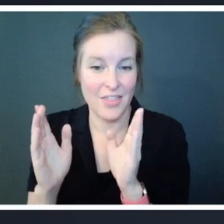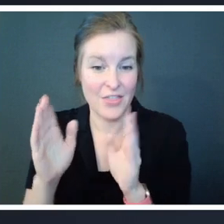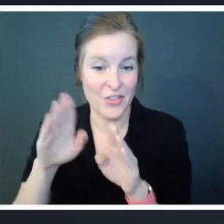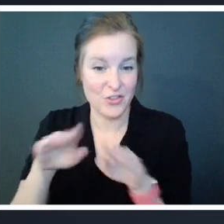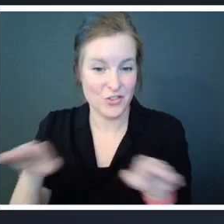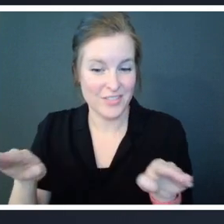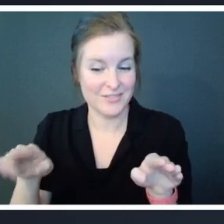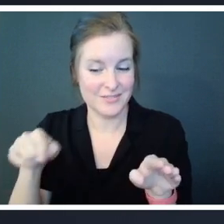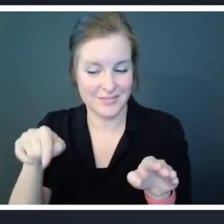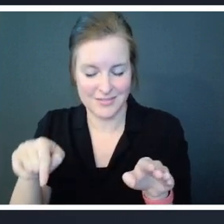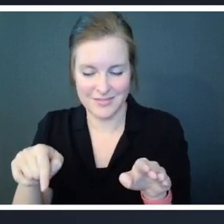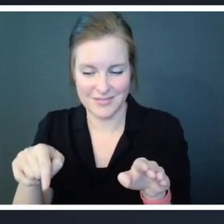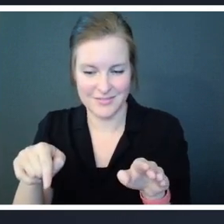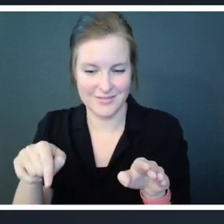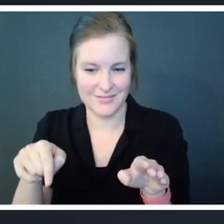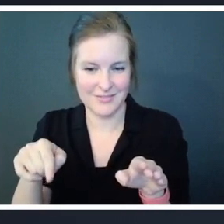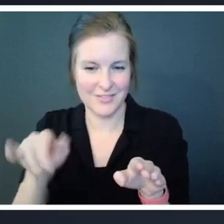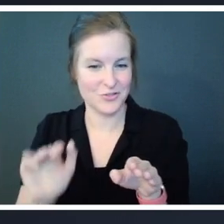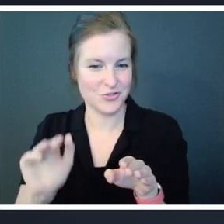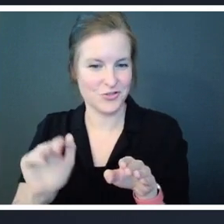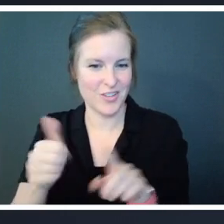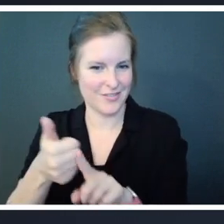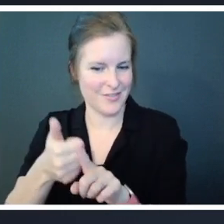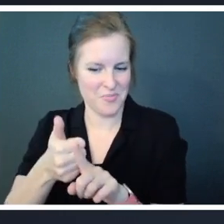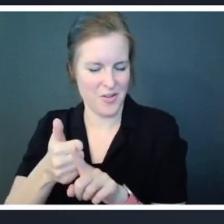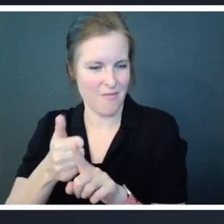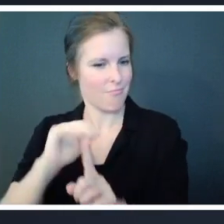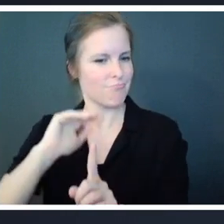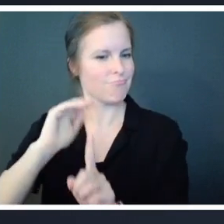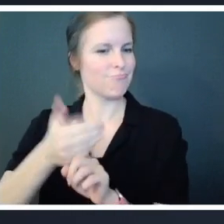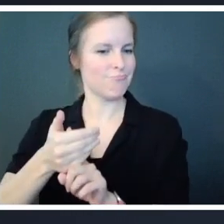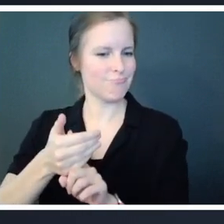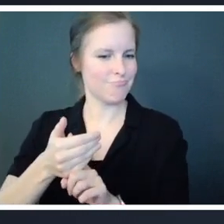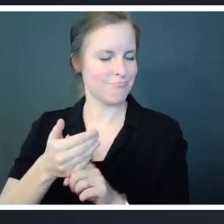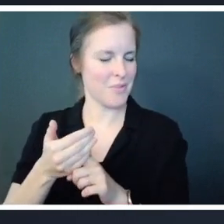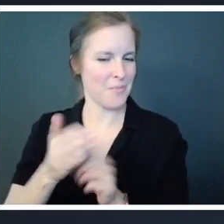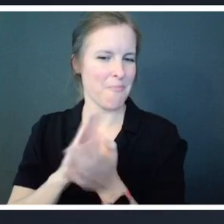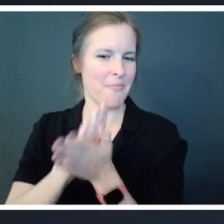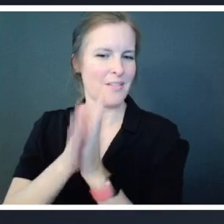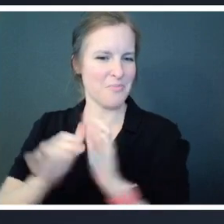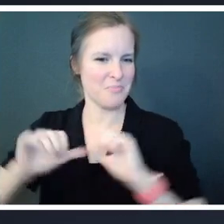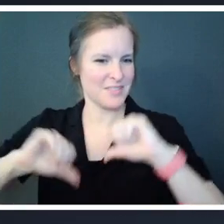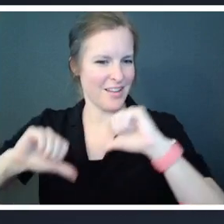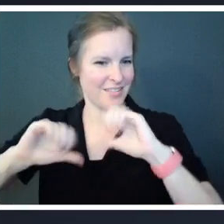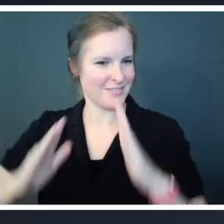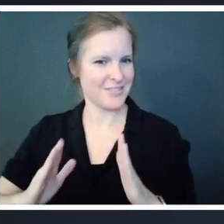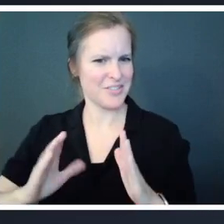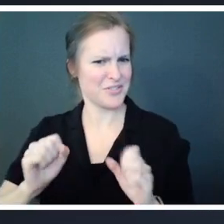sense of ownership that they were the scientists. They were doing the experiments after that. So, thank you for that. Alison Cawood: